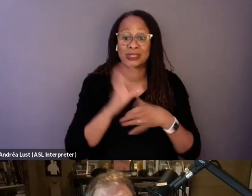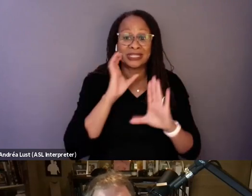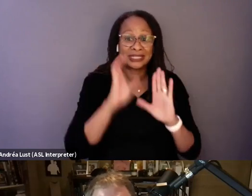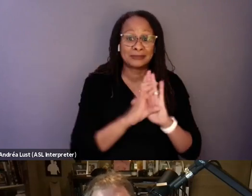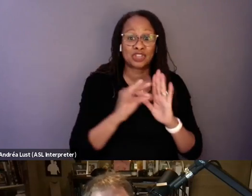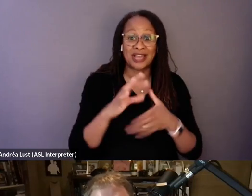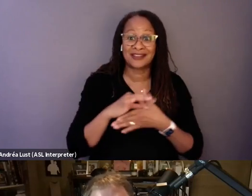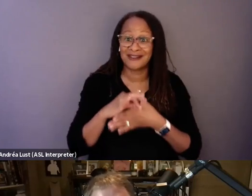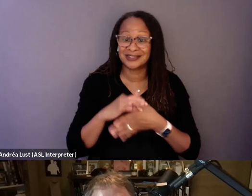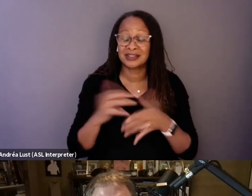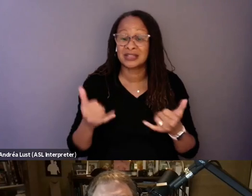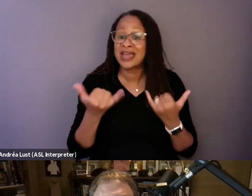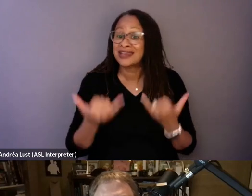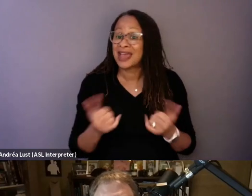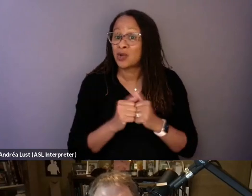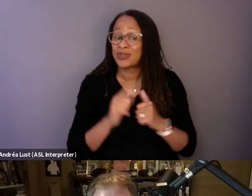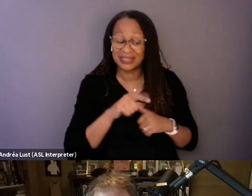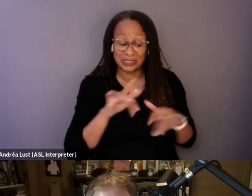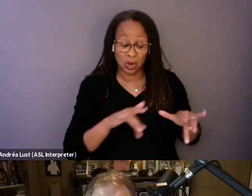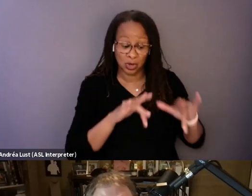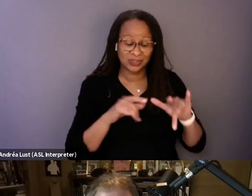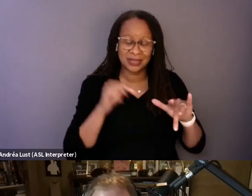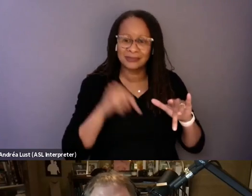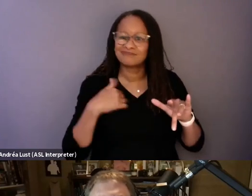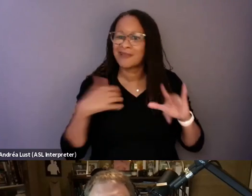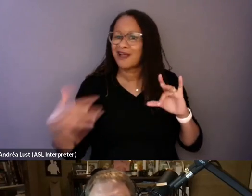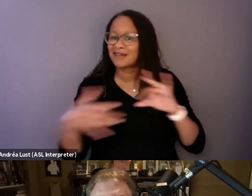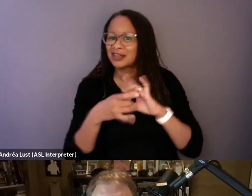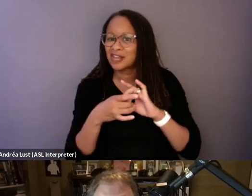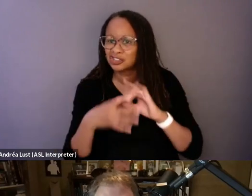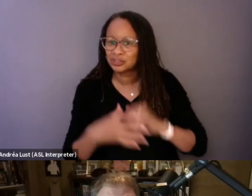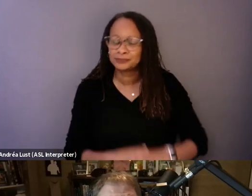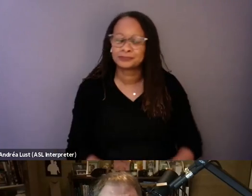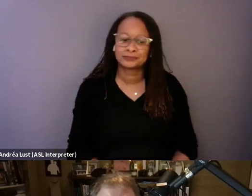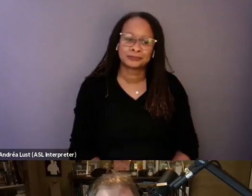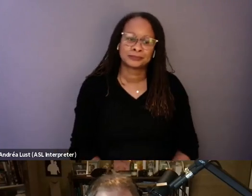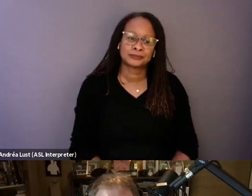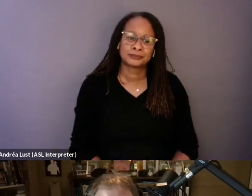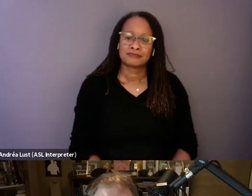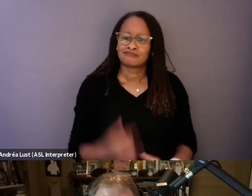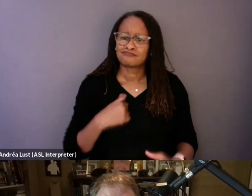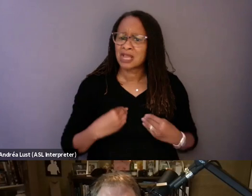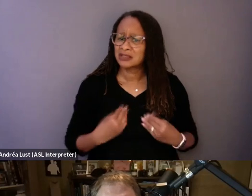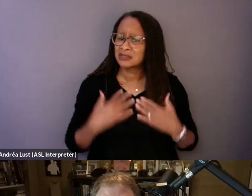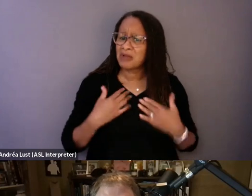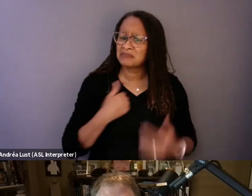Now, with these audio tapes, we had a connection. It was similar and I was definitely inspired. I mentioned Listened To Me Marlon